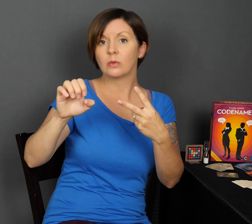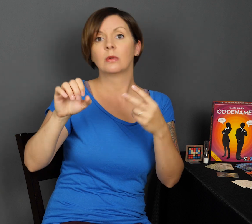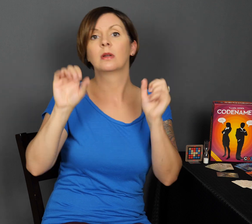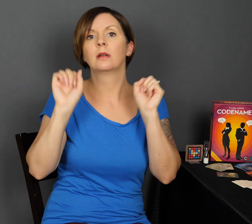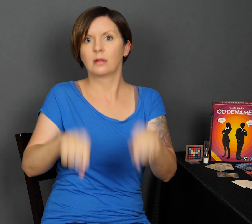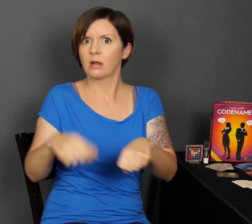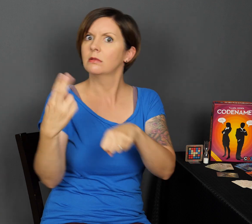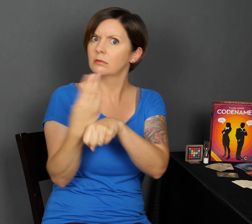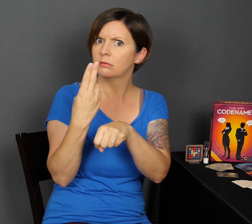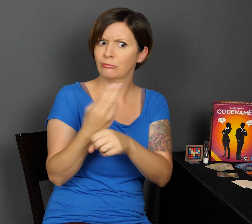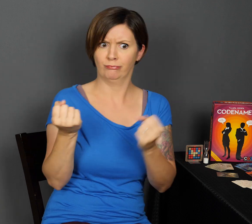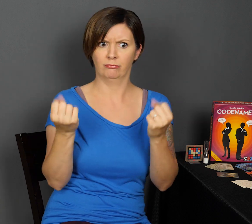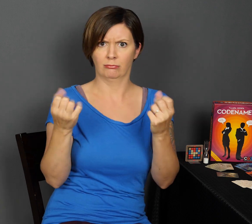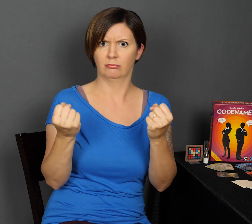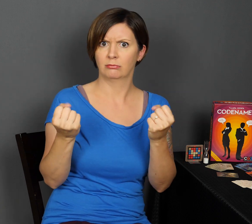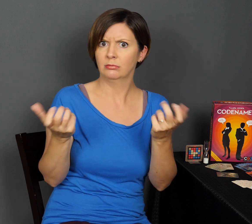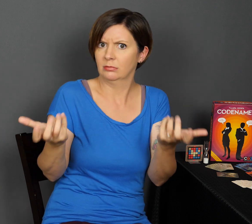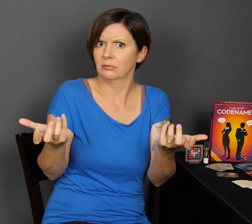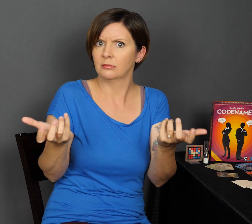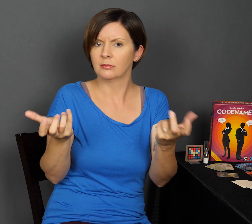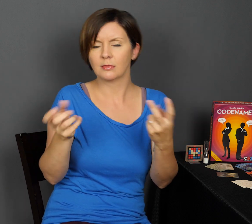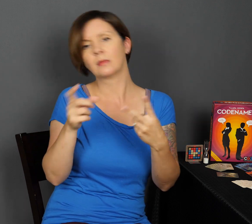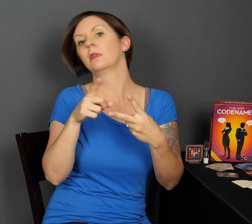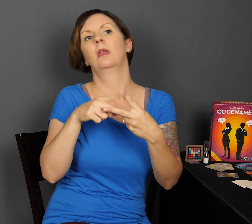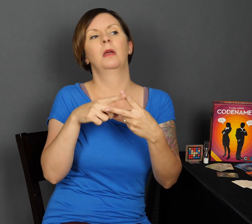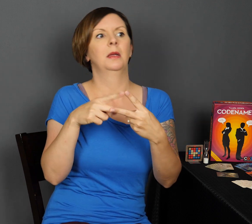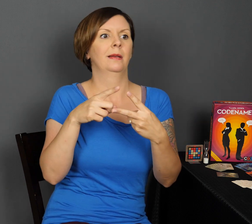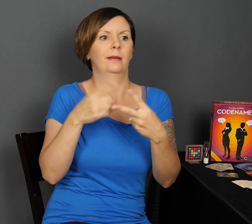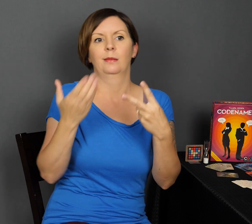They can use sign language with! It doesn't have to be spoken.